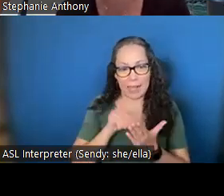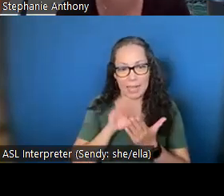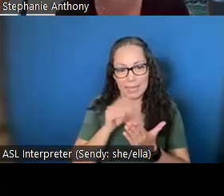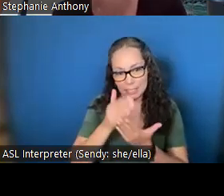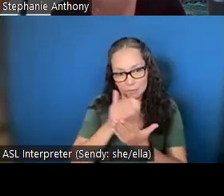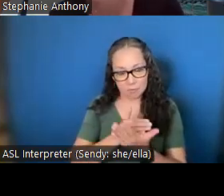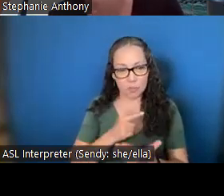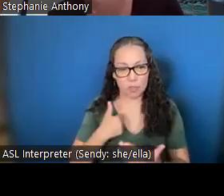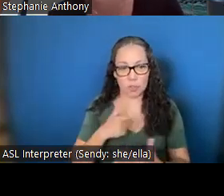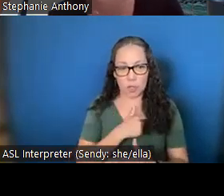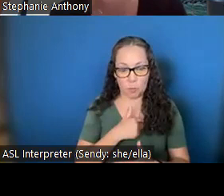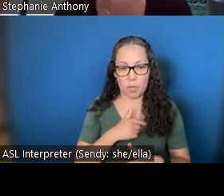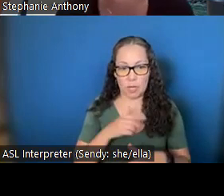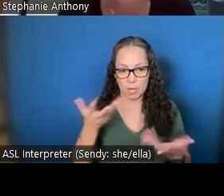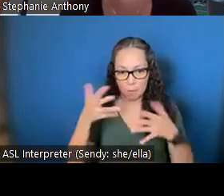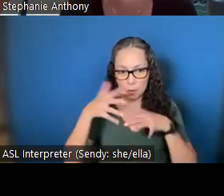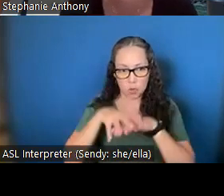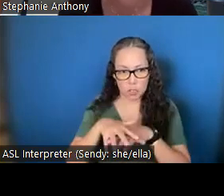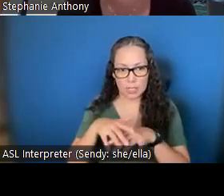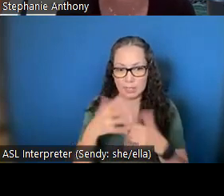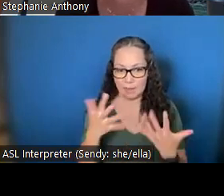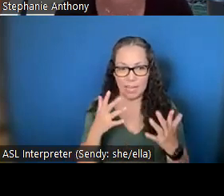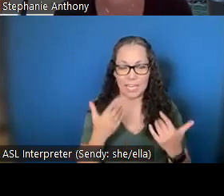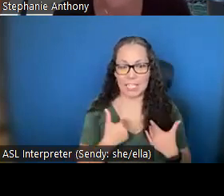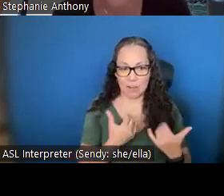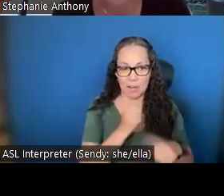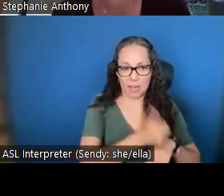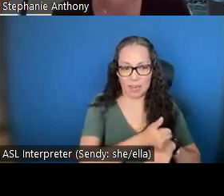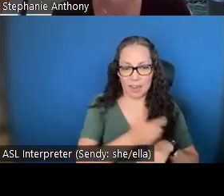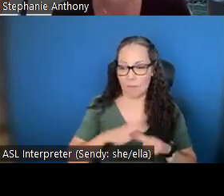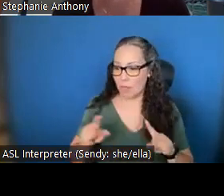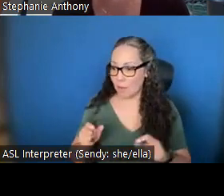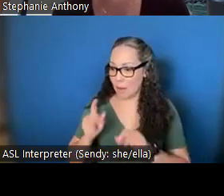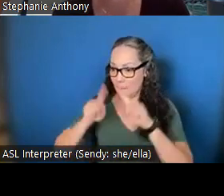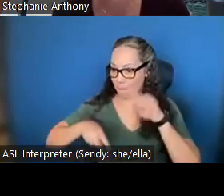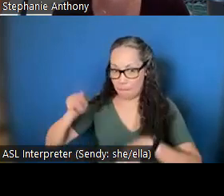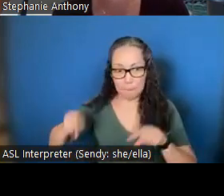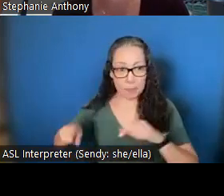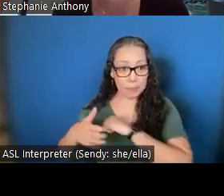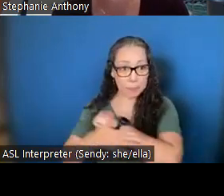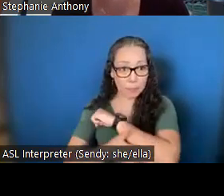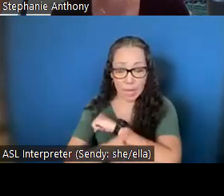emerging adrcs that already exist today including multicounty adrcs might have some lessons learned